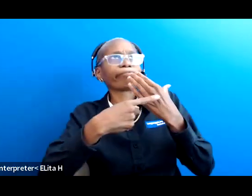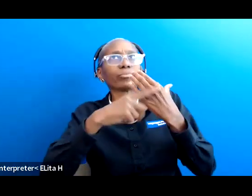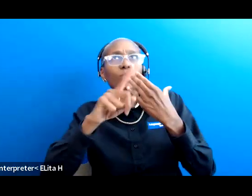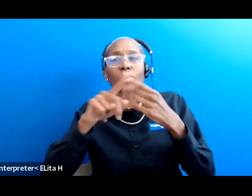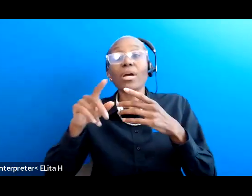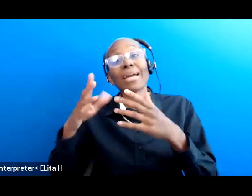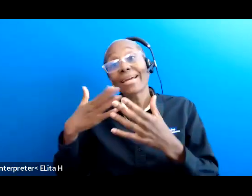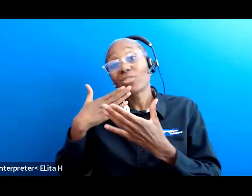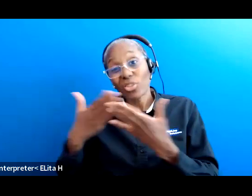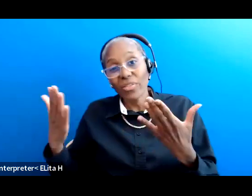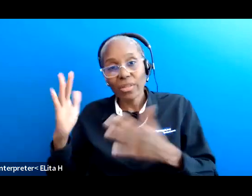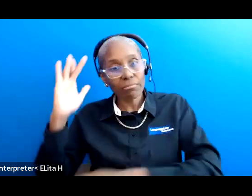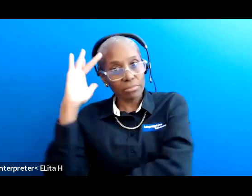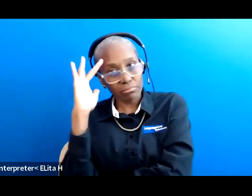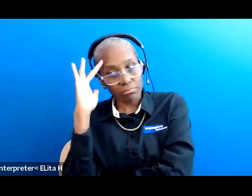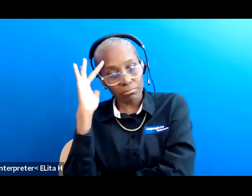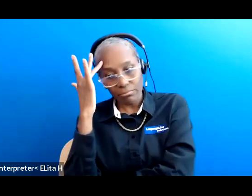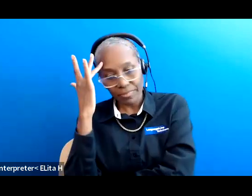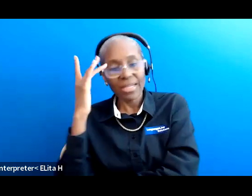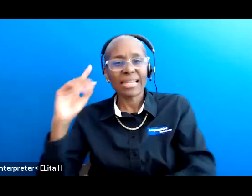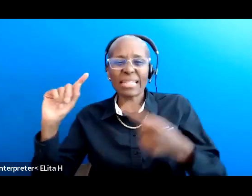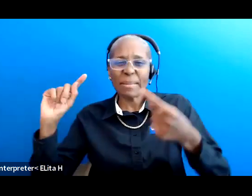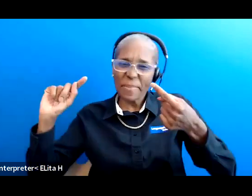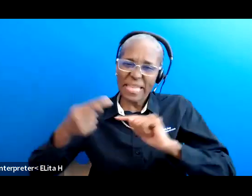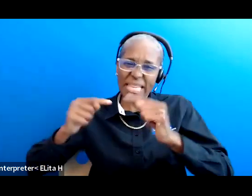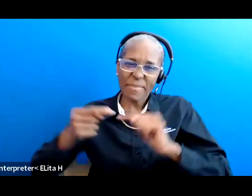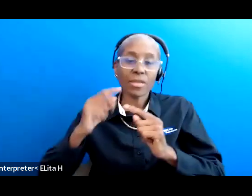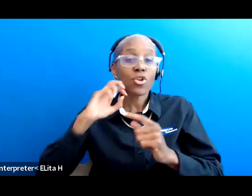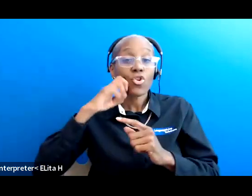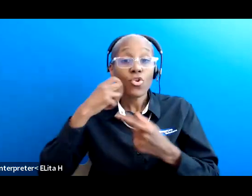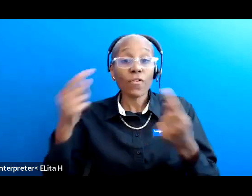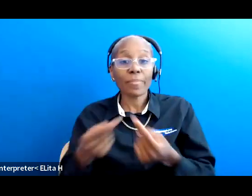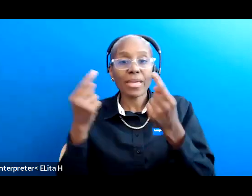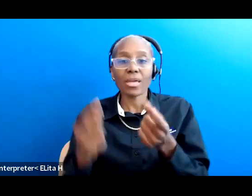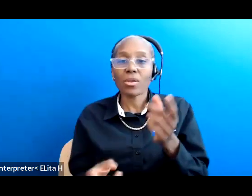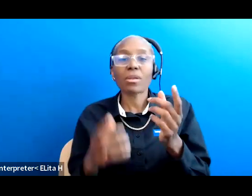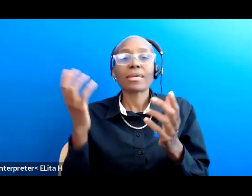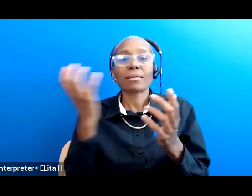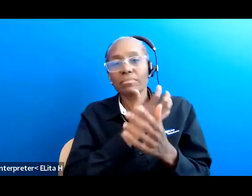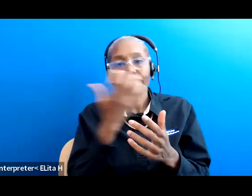But it's really annoying, too. It can be painful. Nerve pain is a very, very difficult pain.